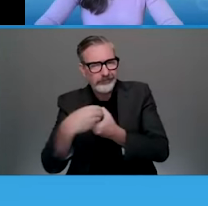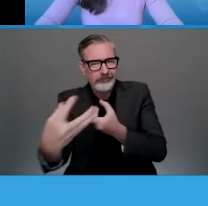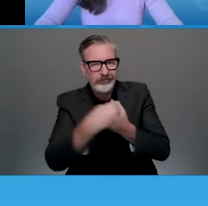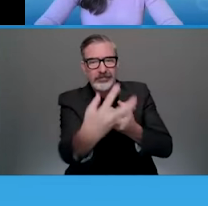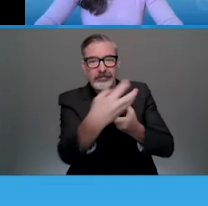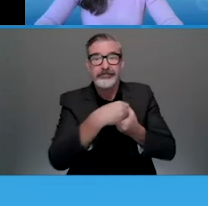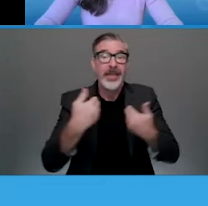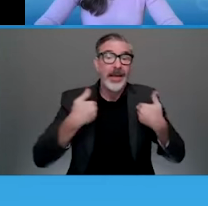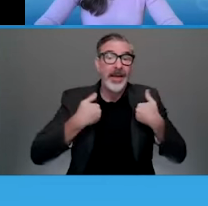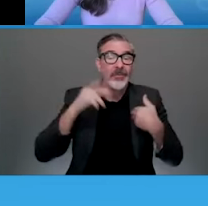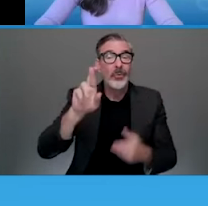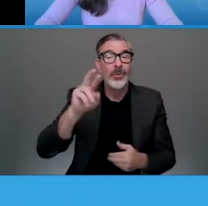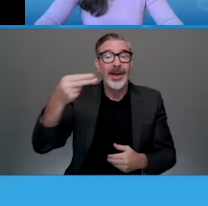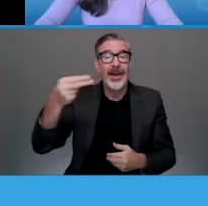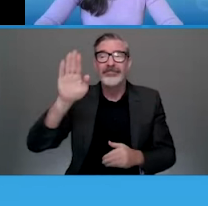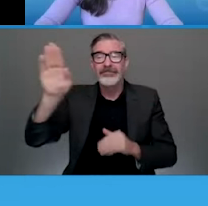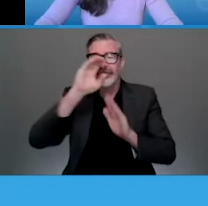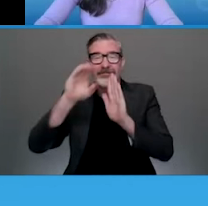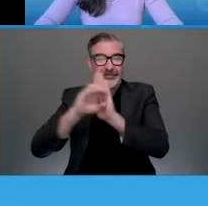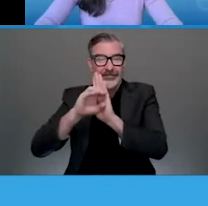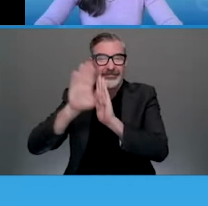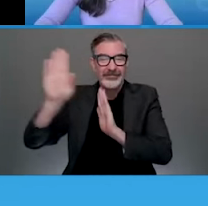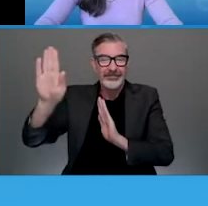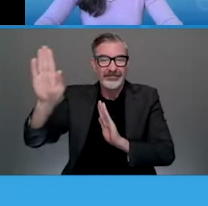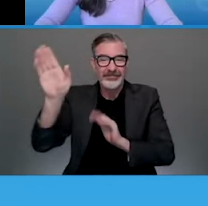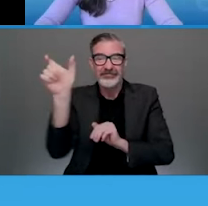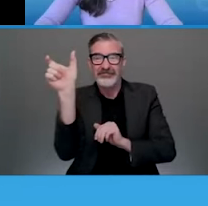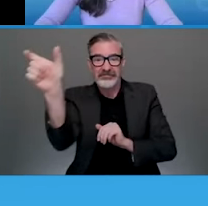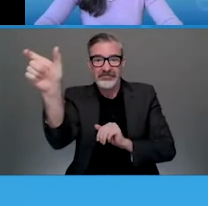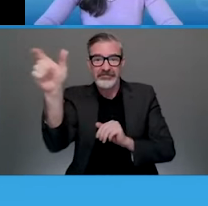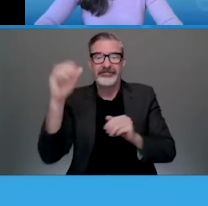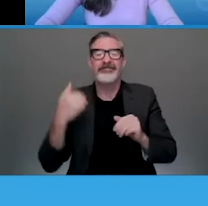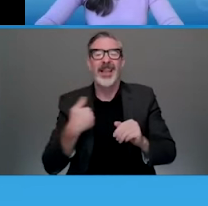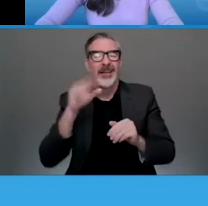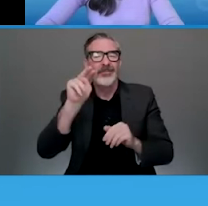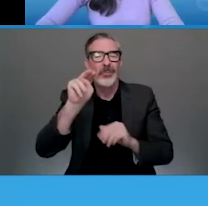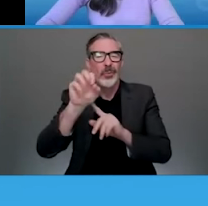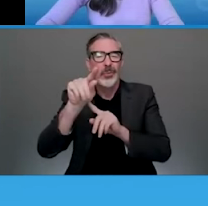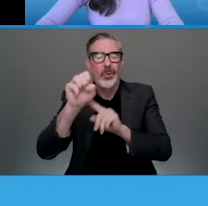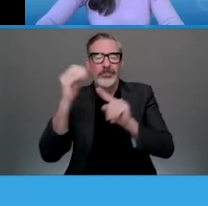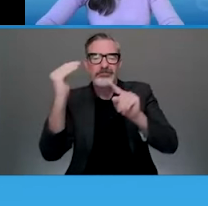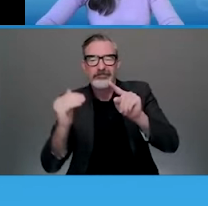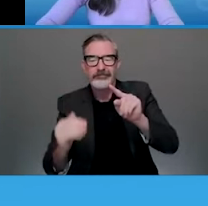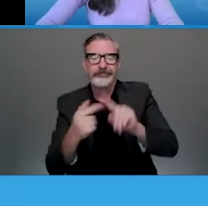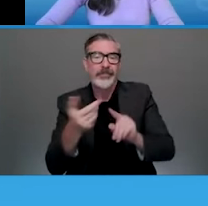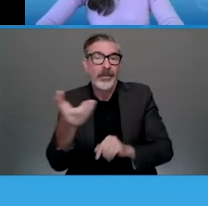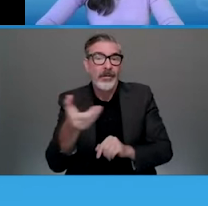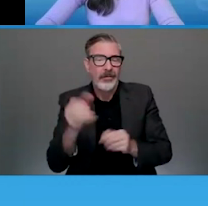and it says, please note, all attendees mics and cameras are turned off. We're offering a live captioning feature.